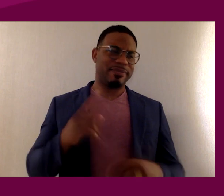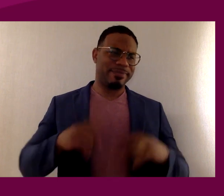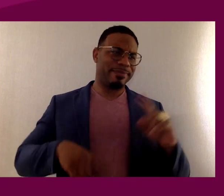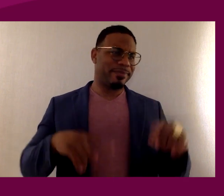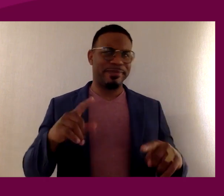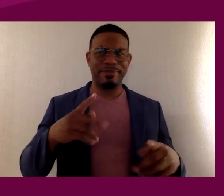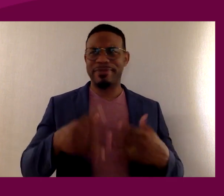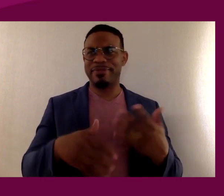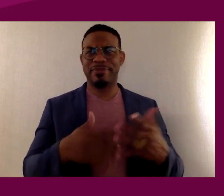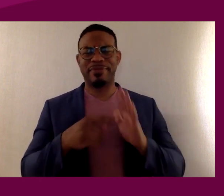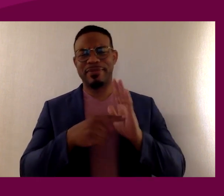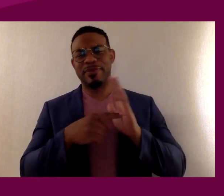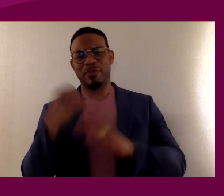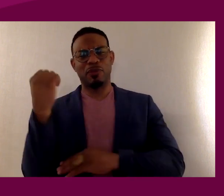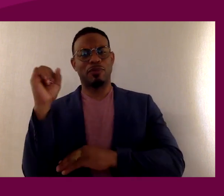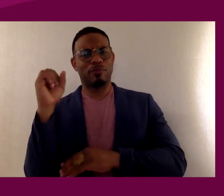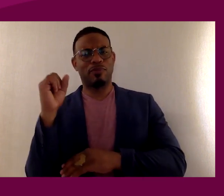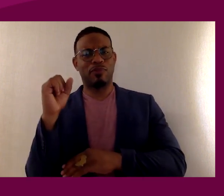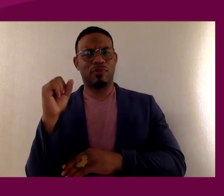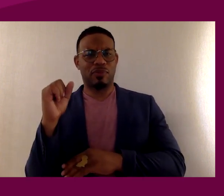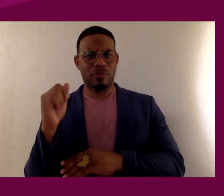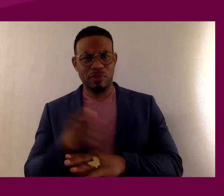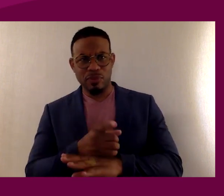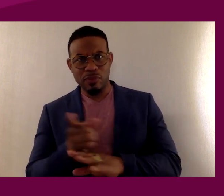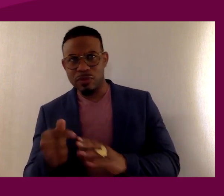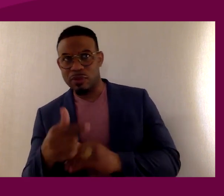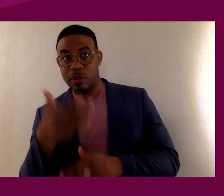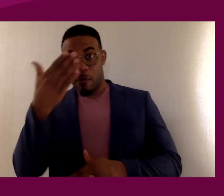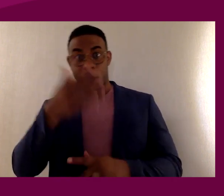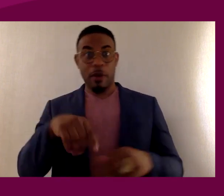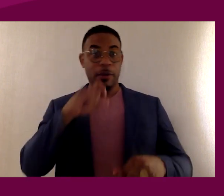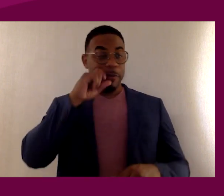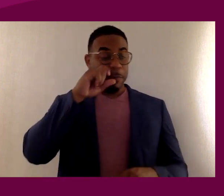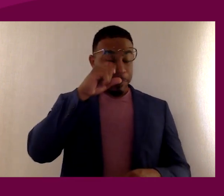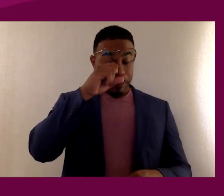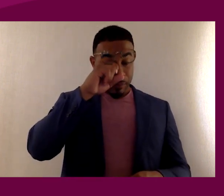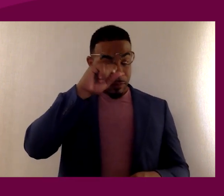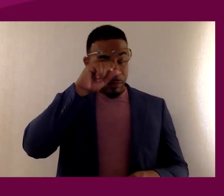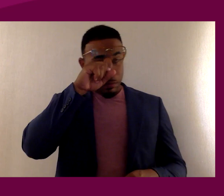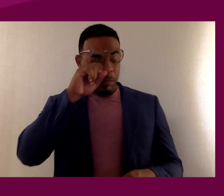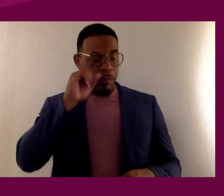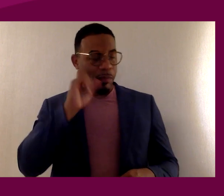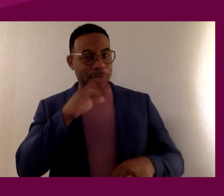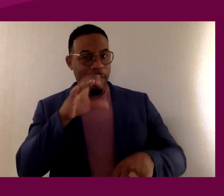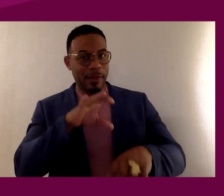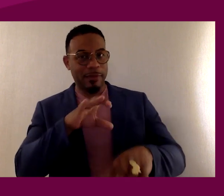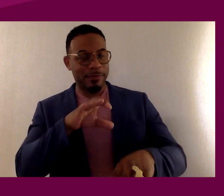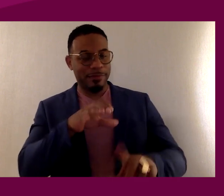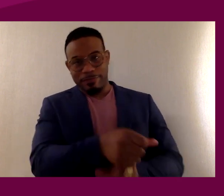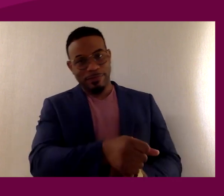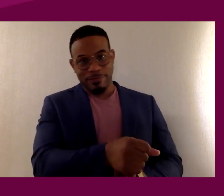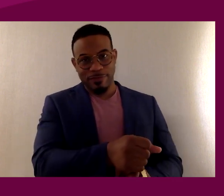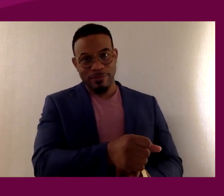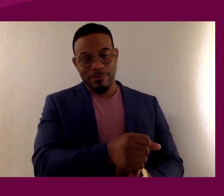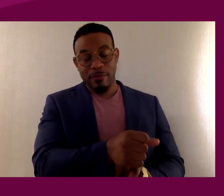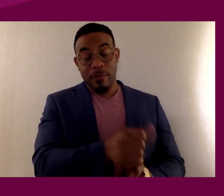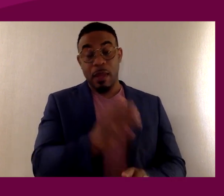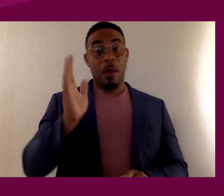We did various kinds of demonstration tactics in front of them. They didn't arrest us.